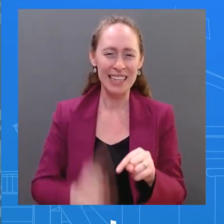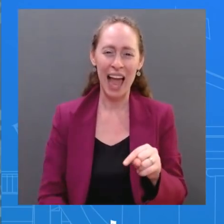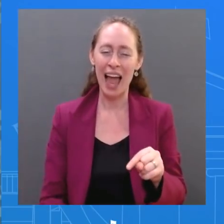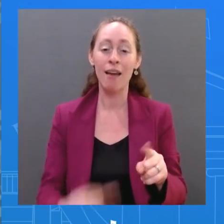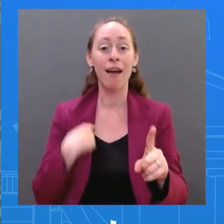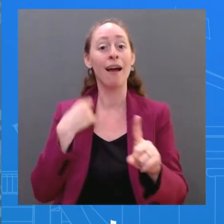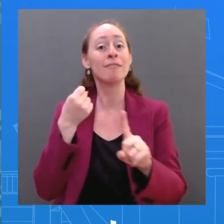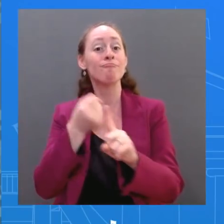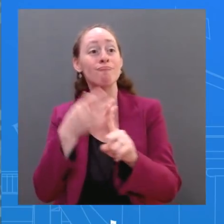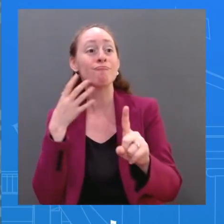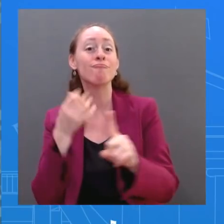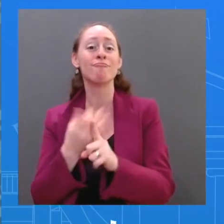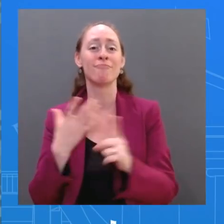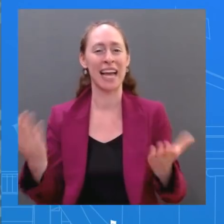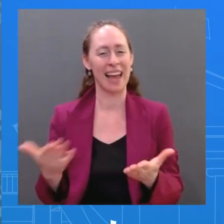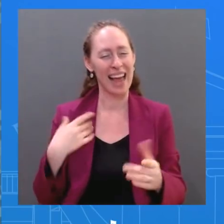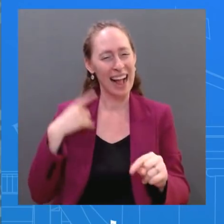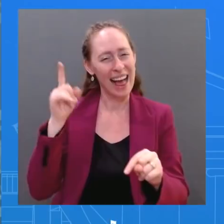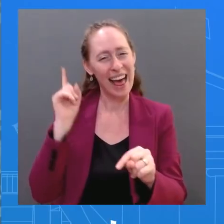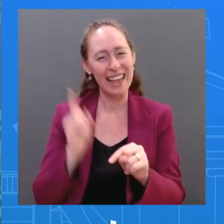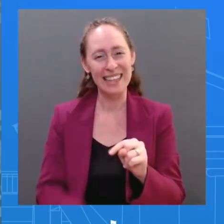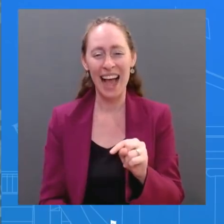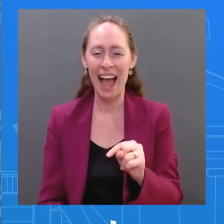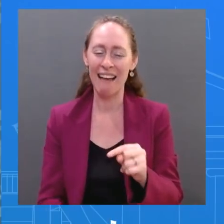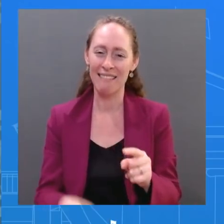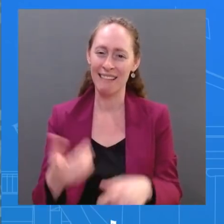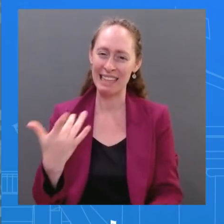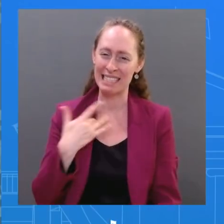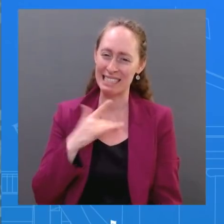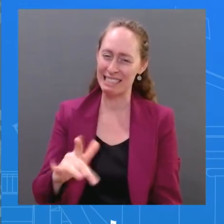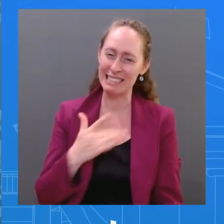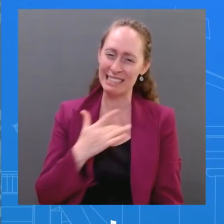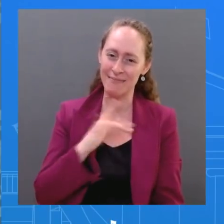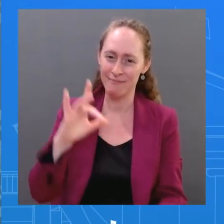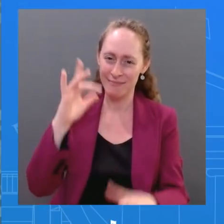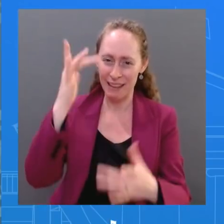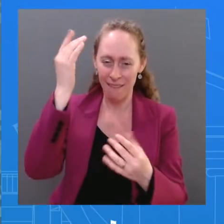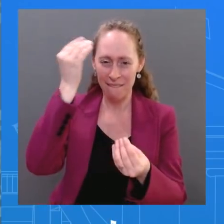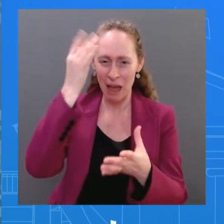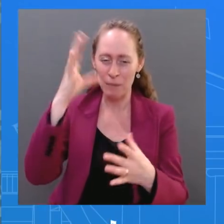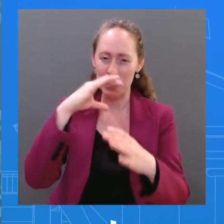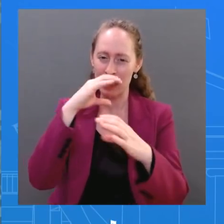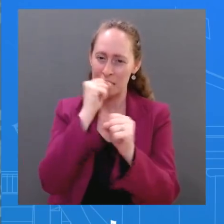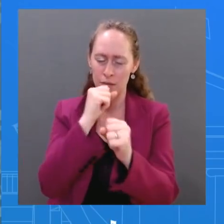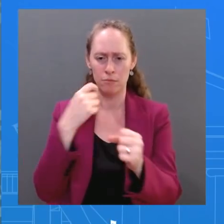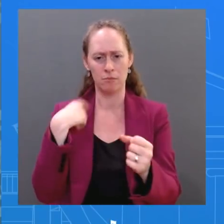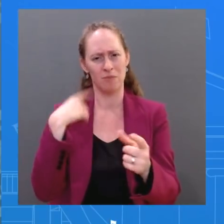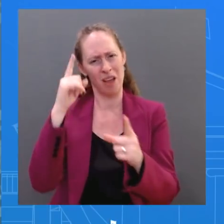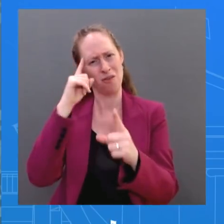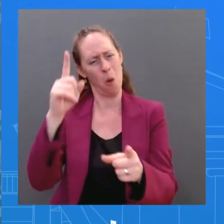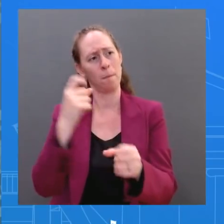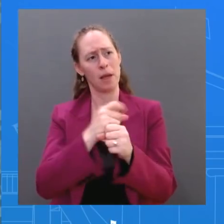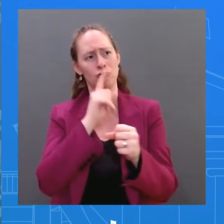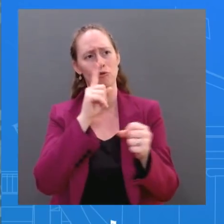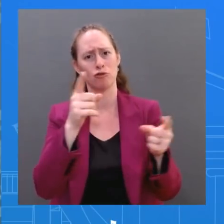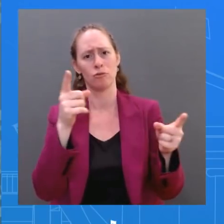We want to make sure that we do this safely. As you know, the President wrote a letter to Brittney Griner.